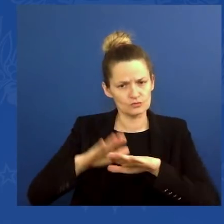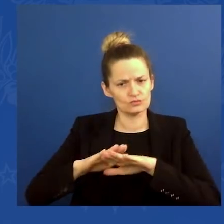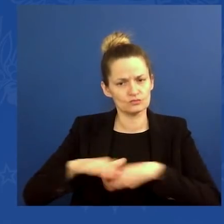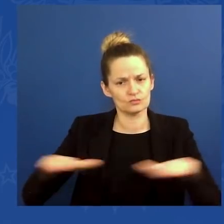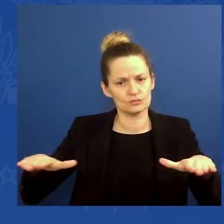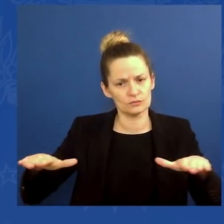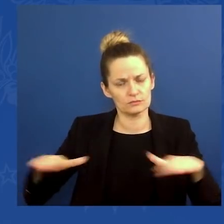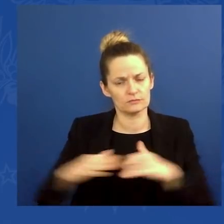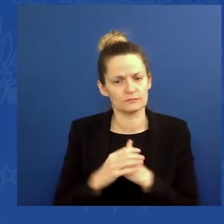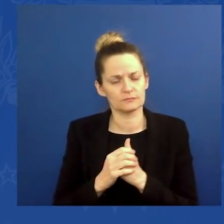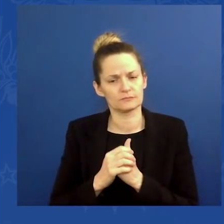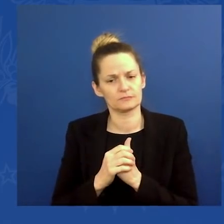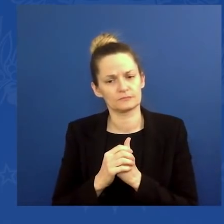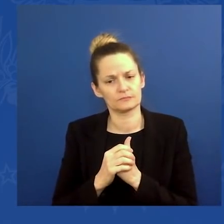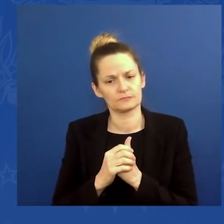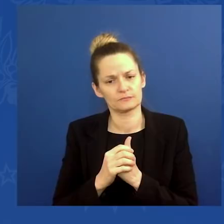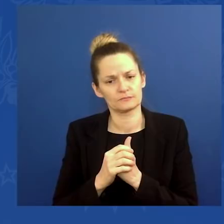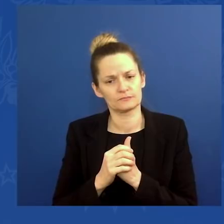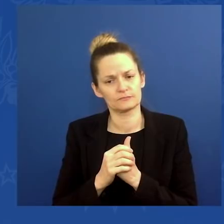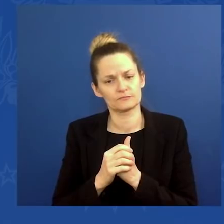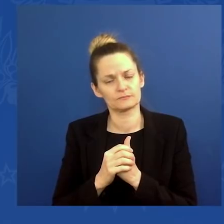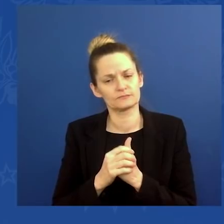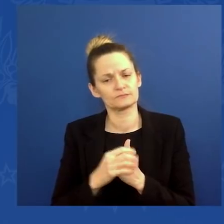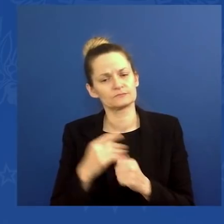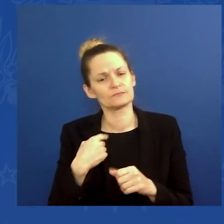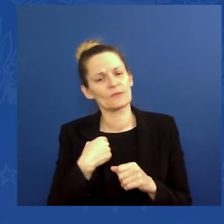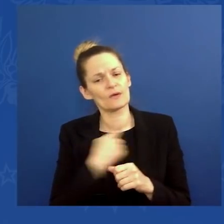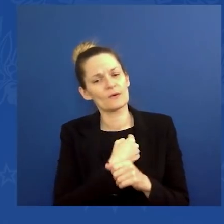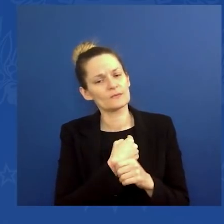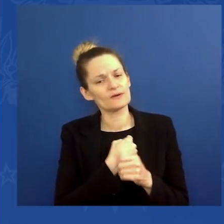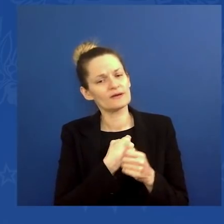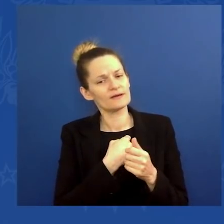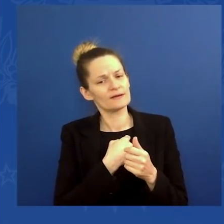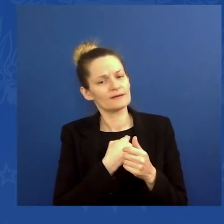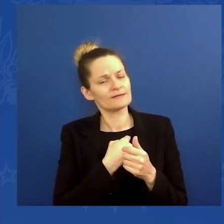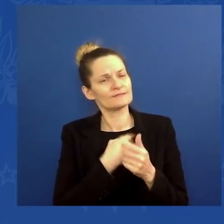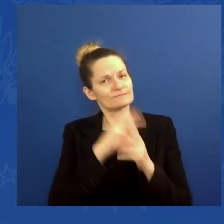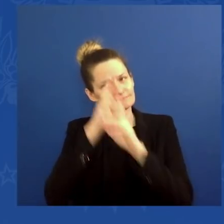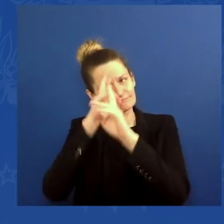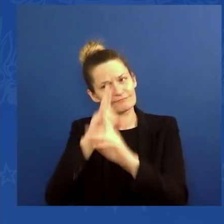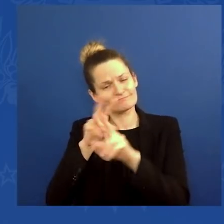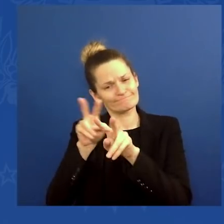And we saluted him for Ireland's very important role